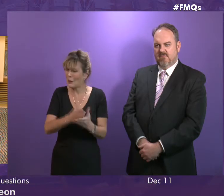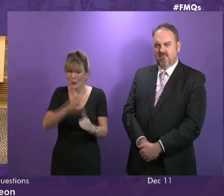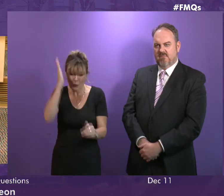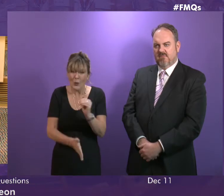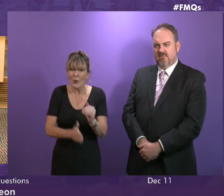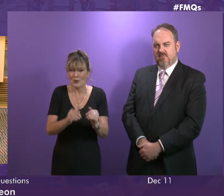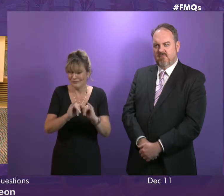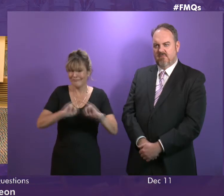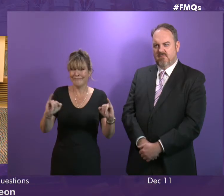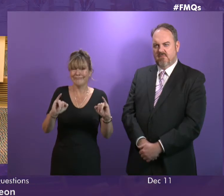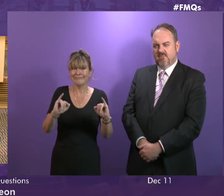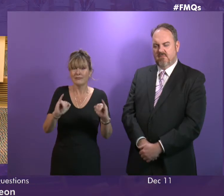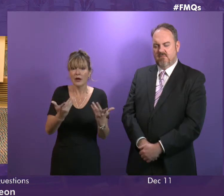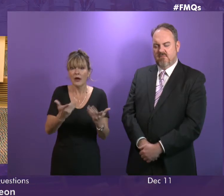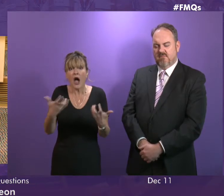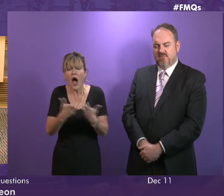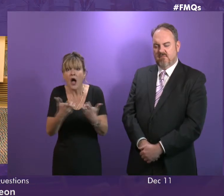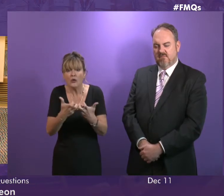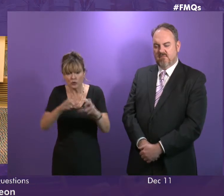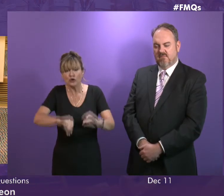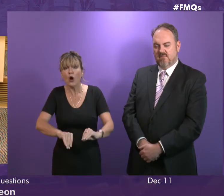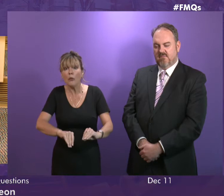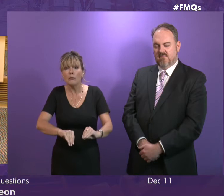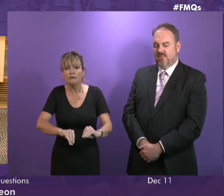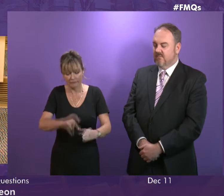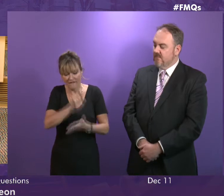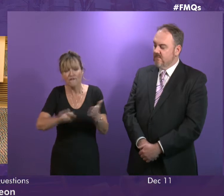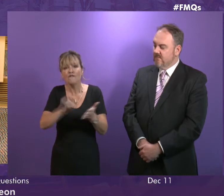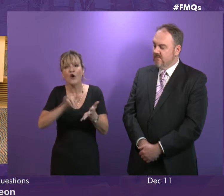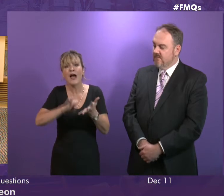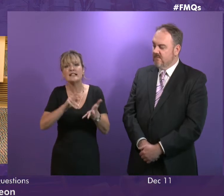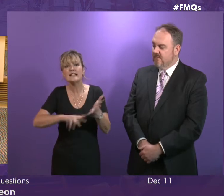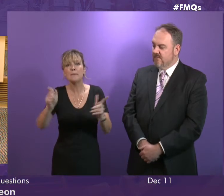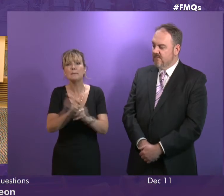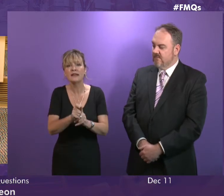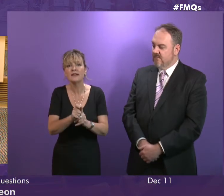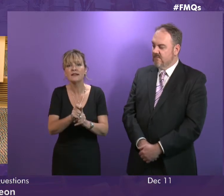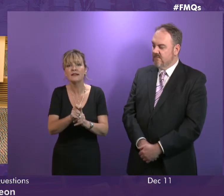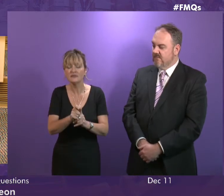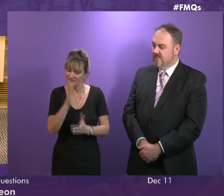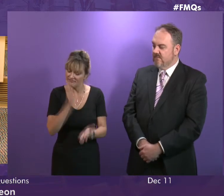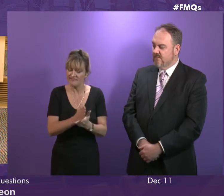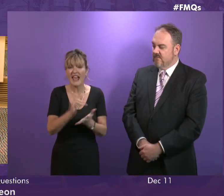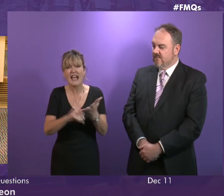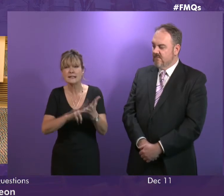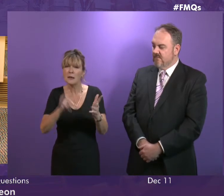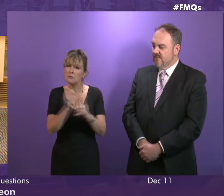and the way to stop that happening is to vote SNP. The SNP is the main challenger to the